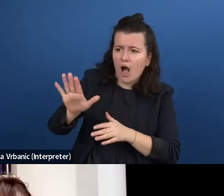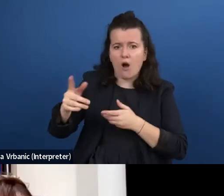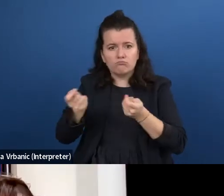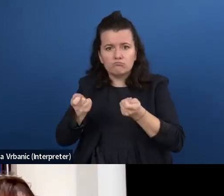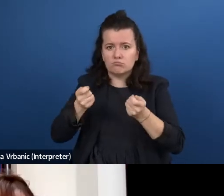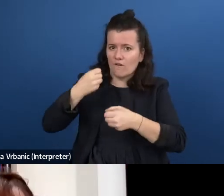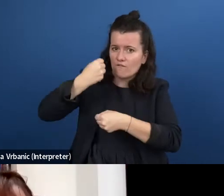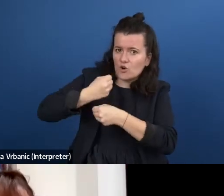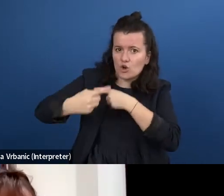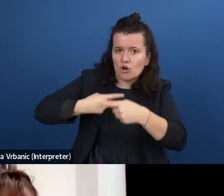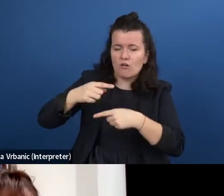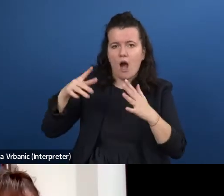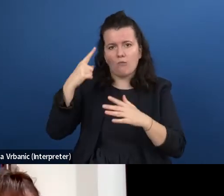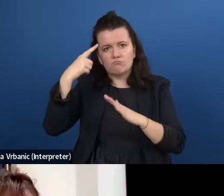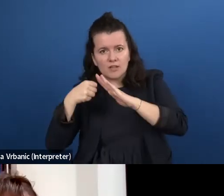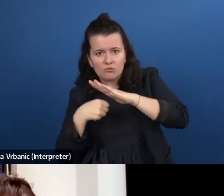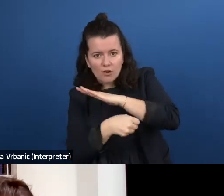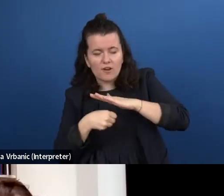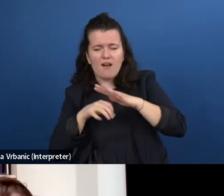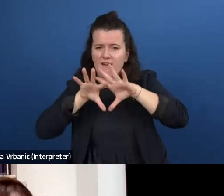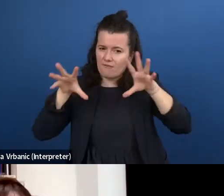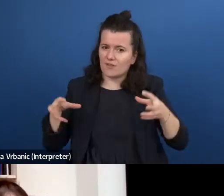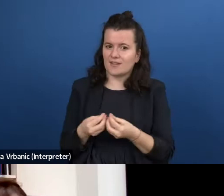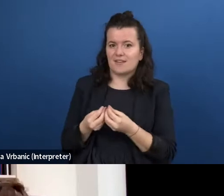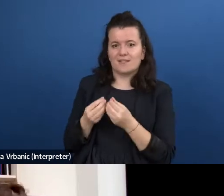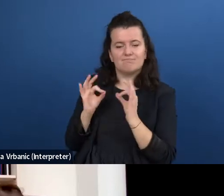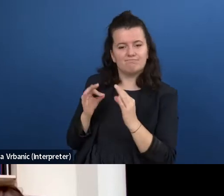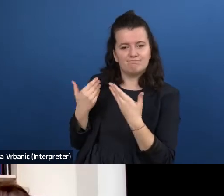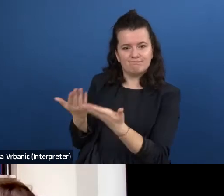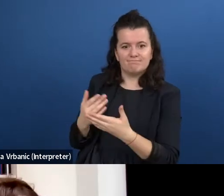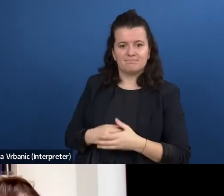It's a pleasure to be here with you today,